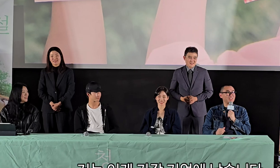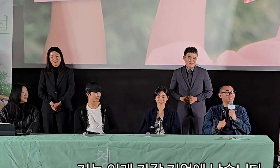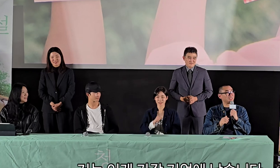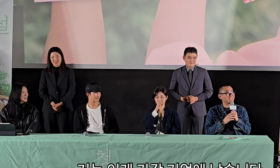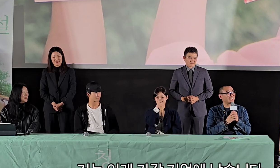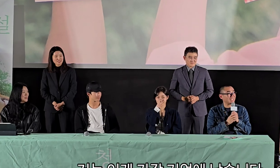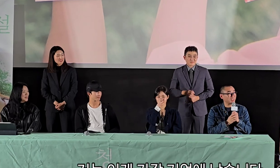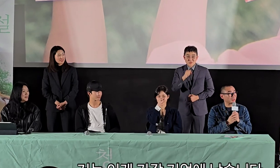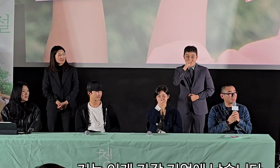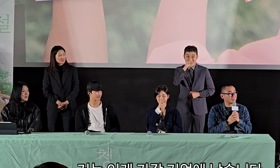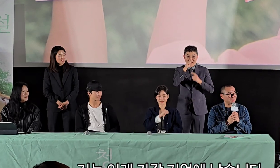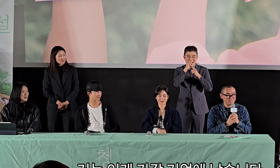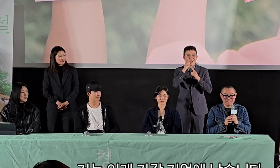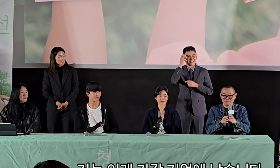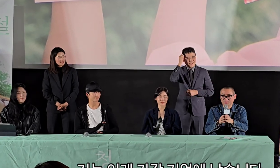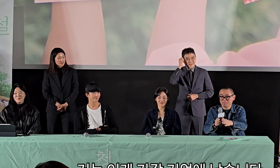I remember the most.